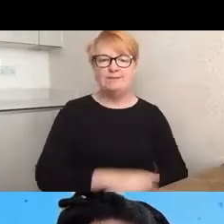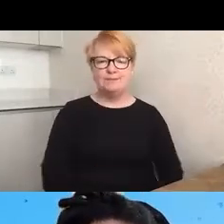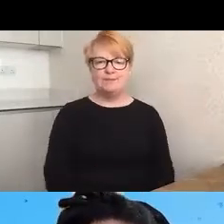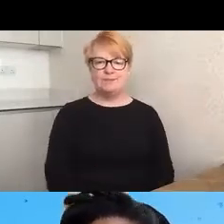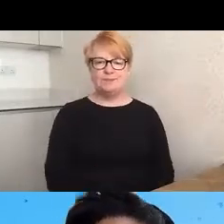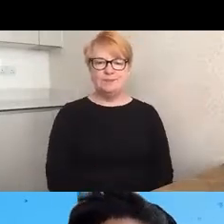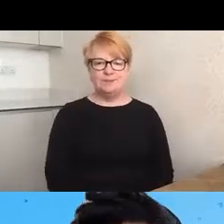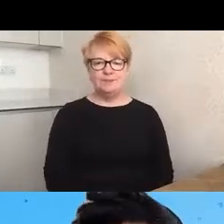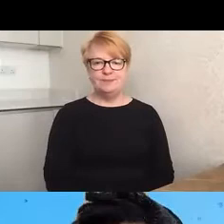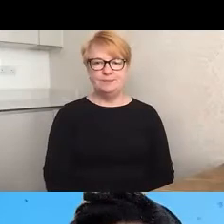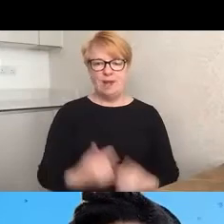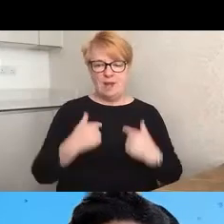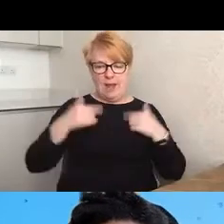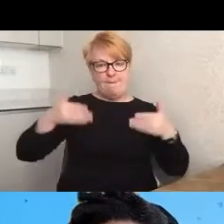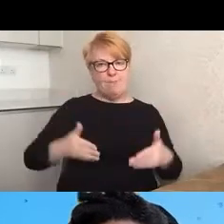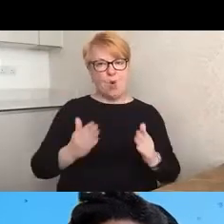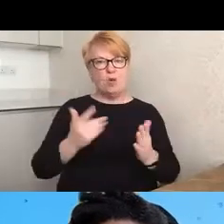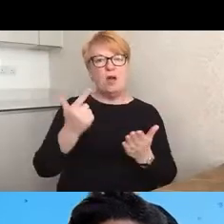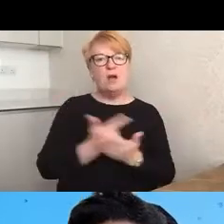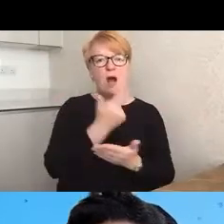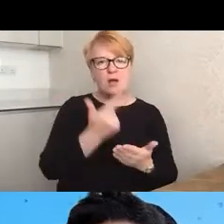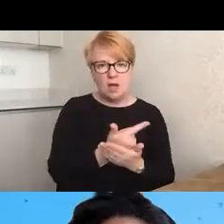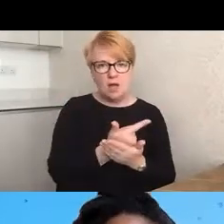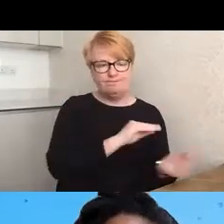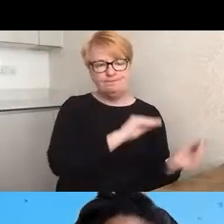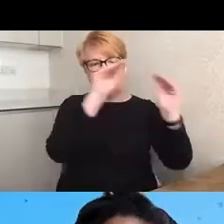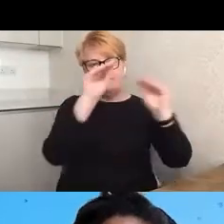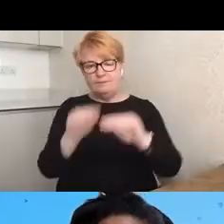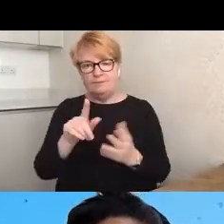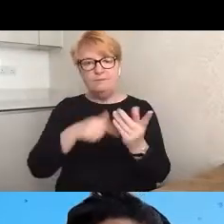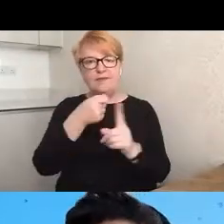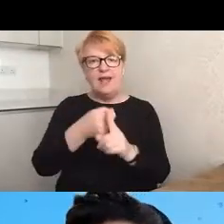I was born in Ghana; I came to the UK in the 1980’s, there was a recession,